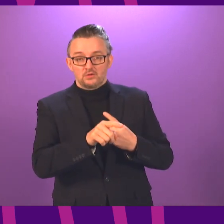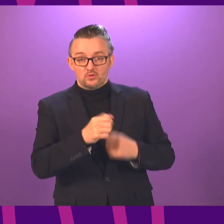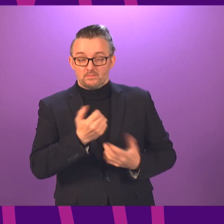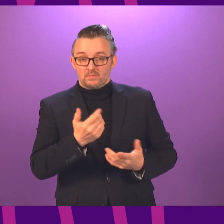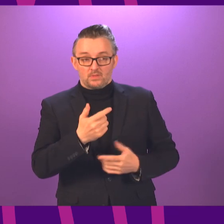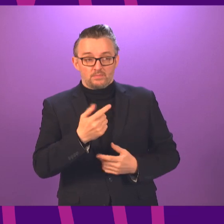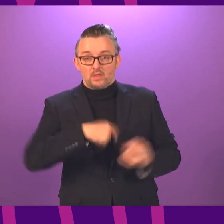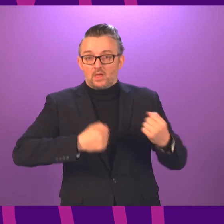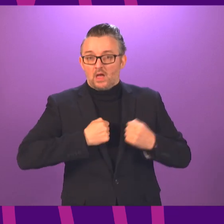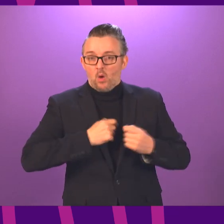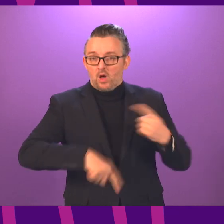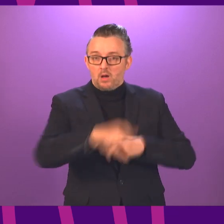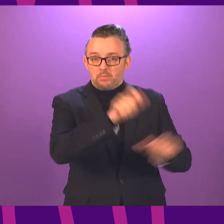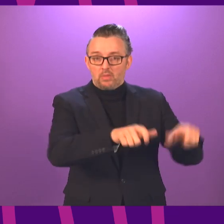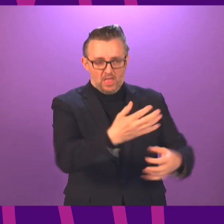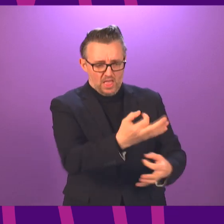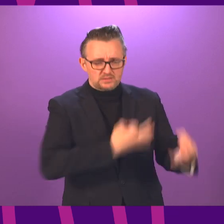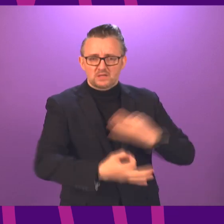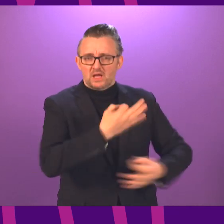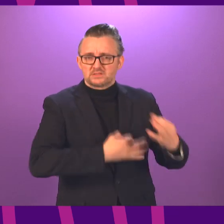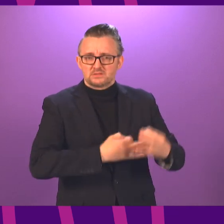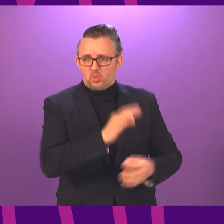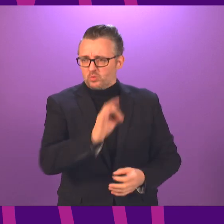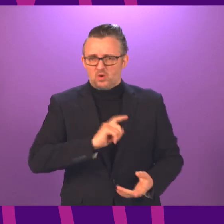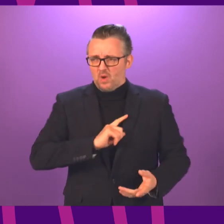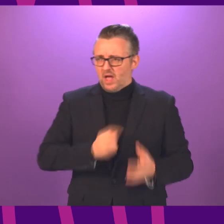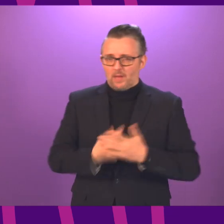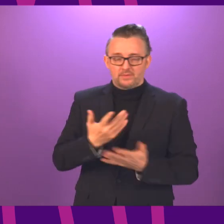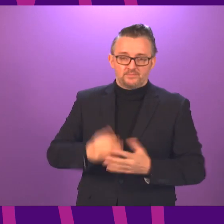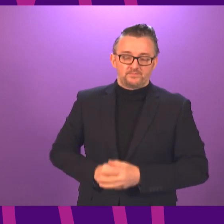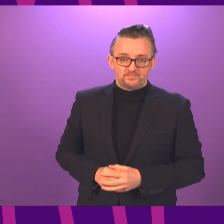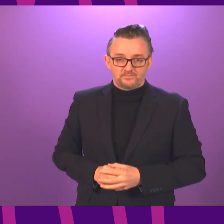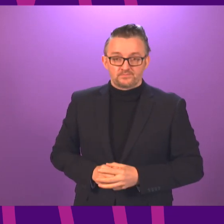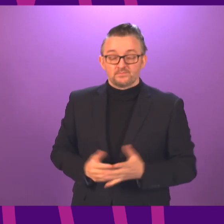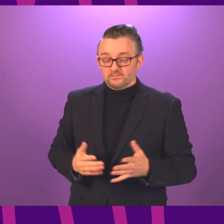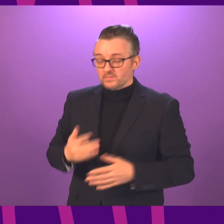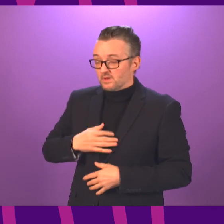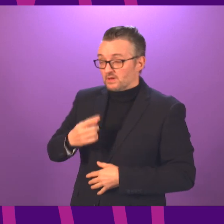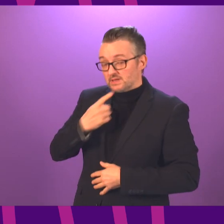people in our constituencies who are asking the very same question. The Presiding Officer: I suggest to Mr Findlay that if he has questions